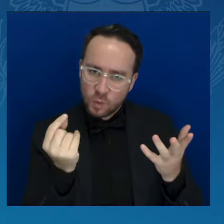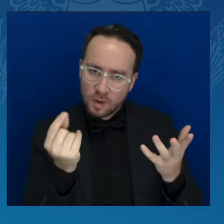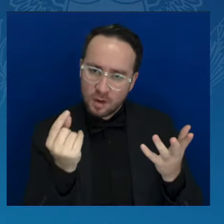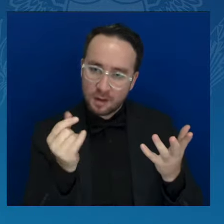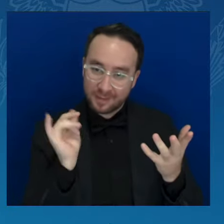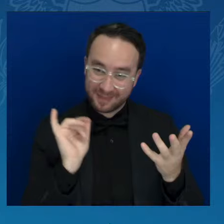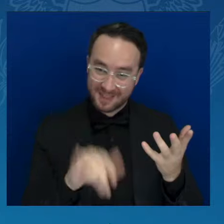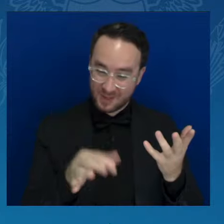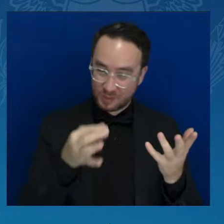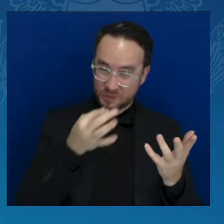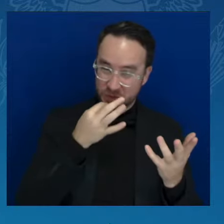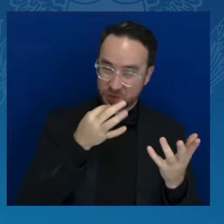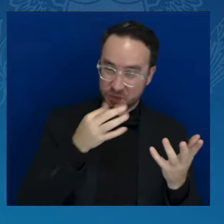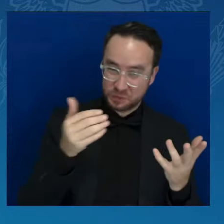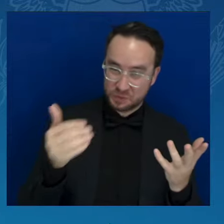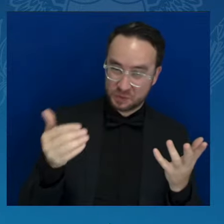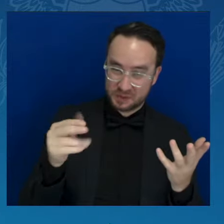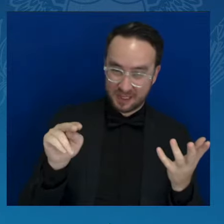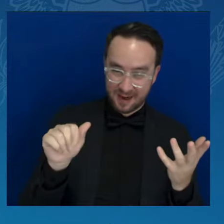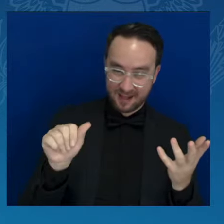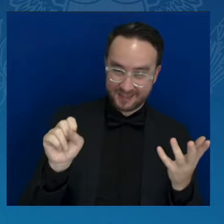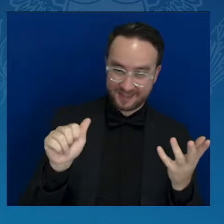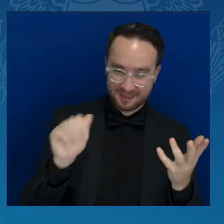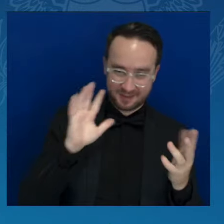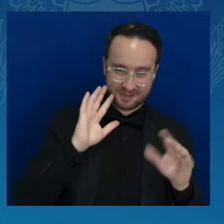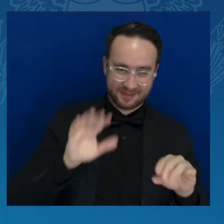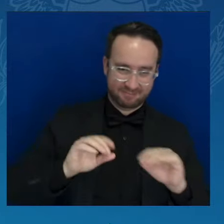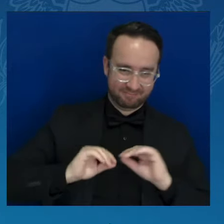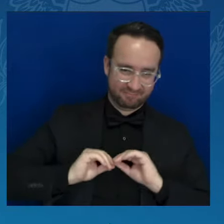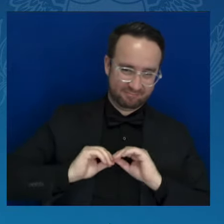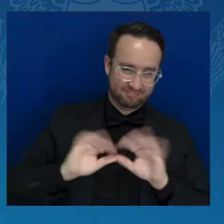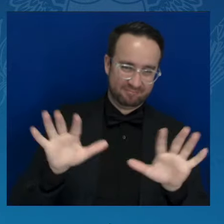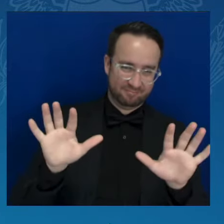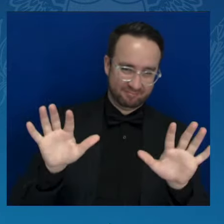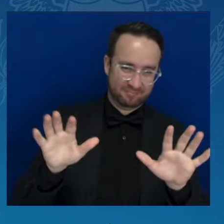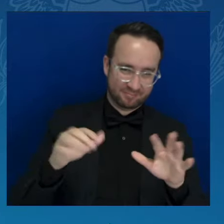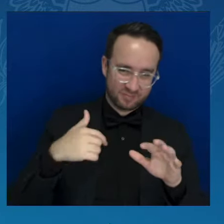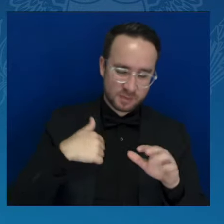of aerosols that affect the atmosphere and cloud dynamics.